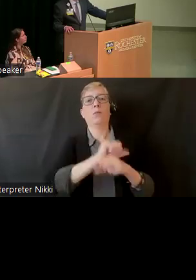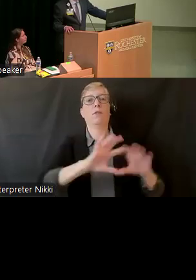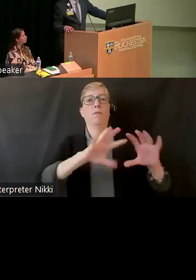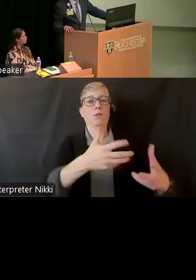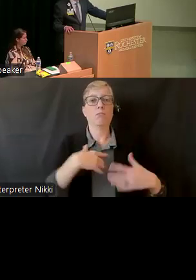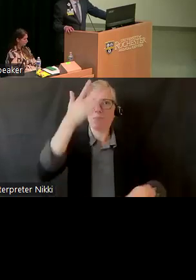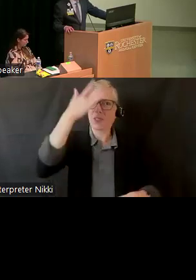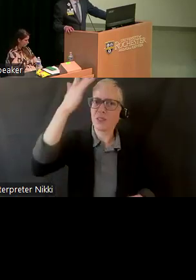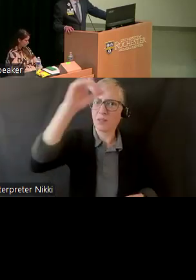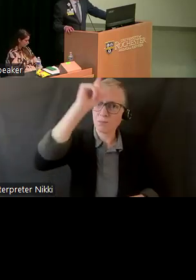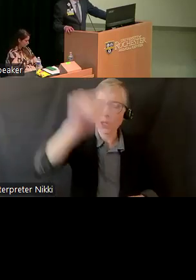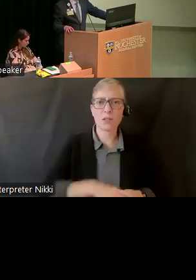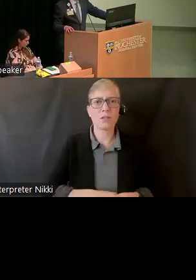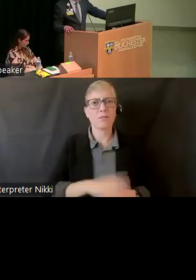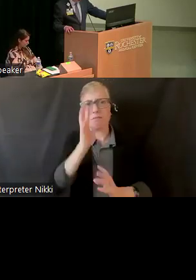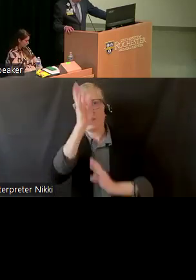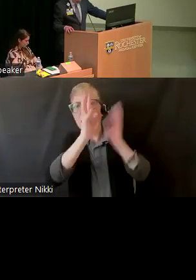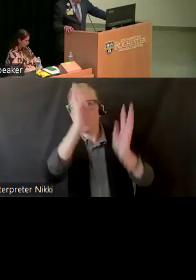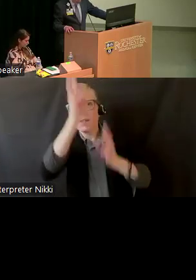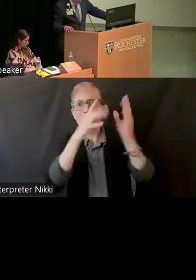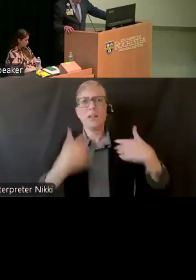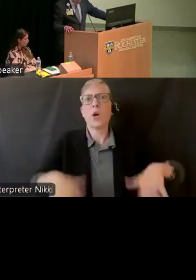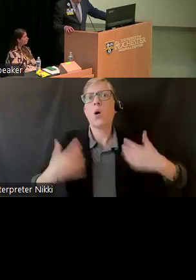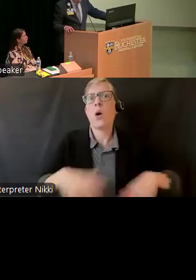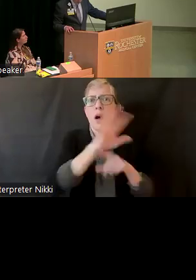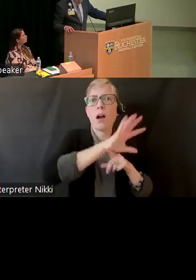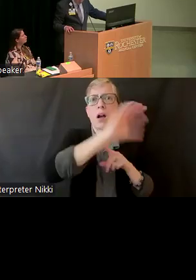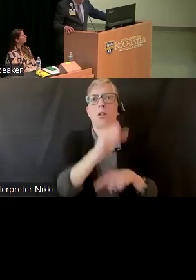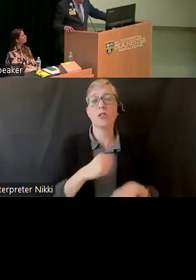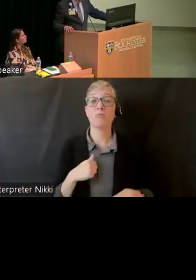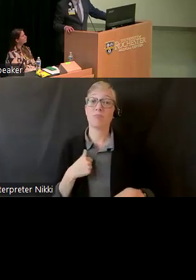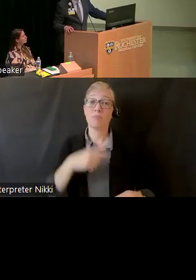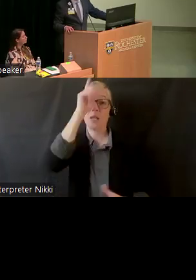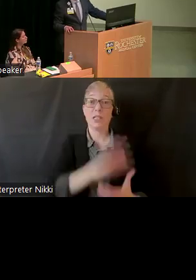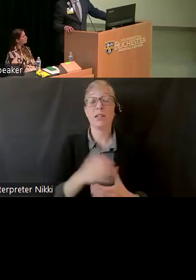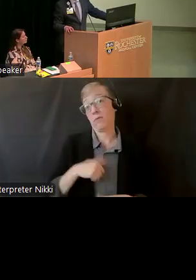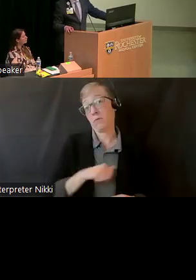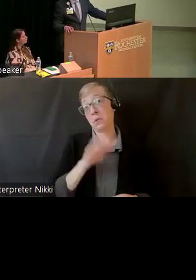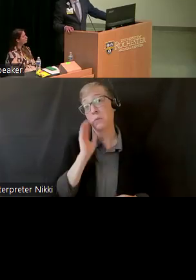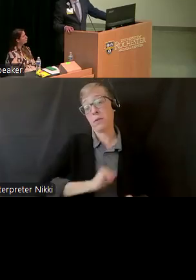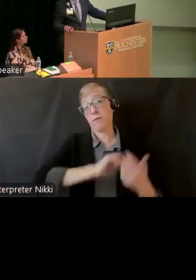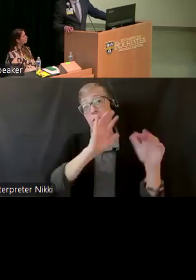most innovative and so I really am a firm believer that we will face these challenges together thank